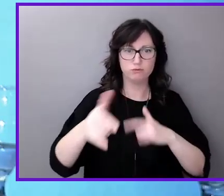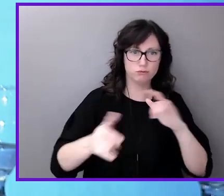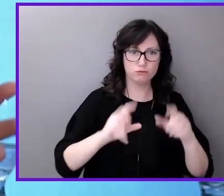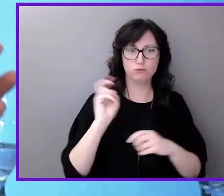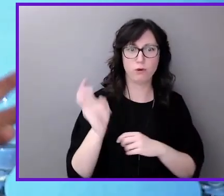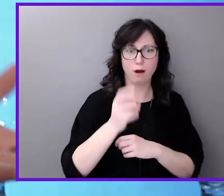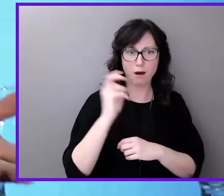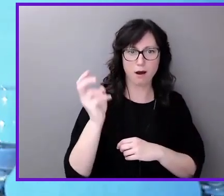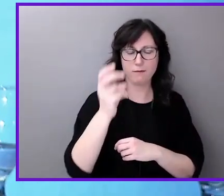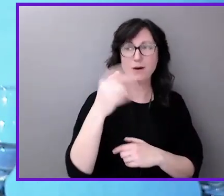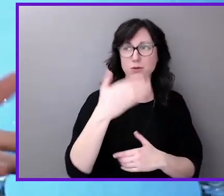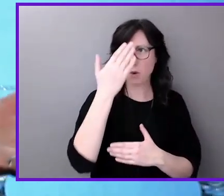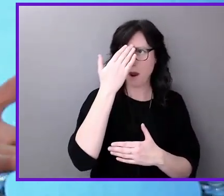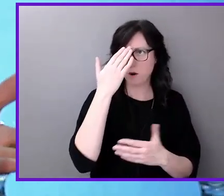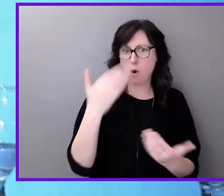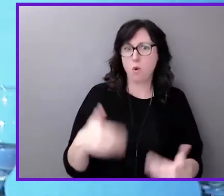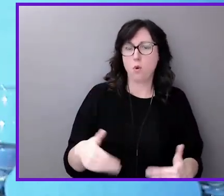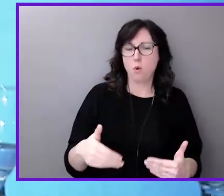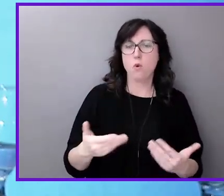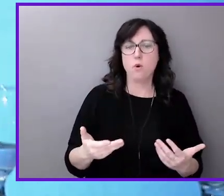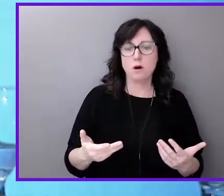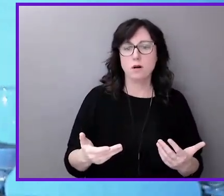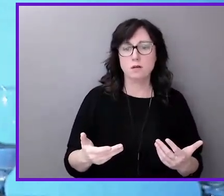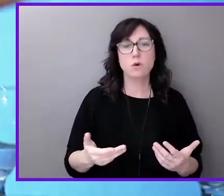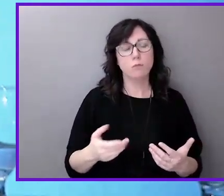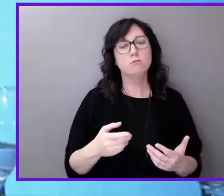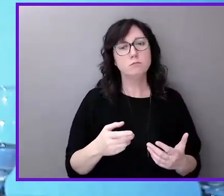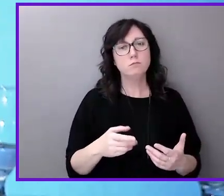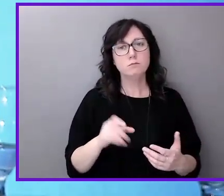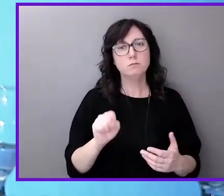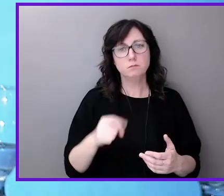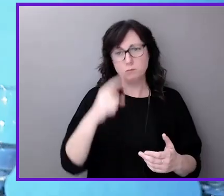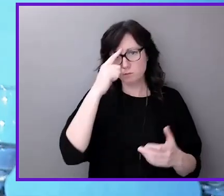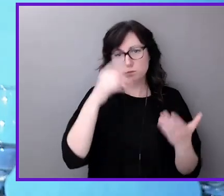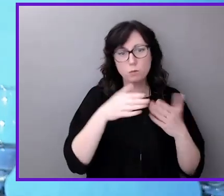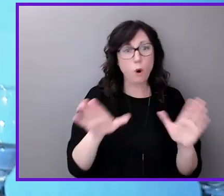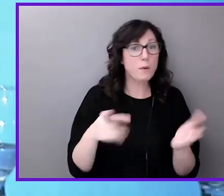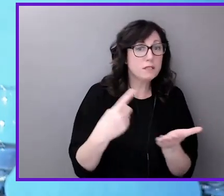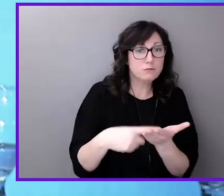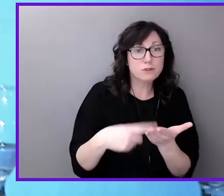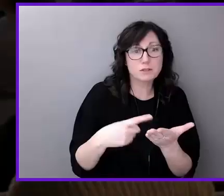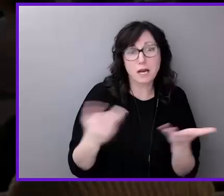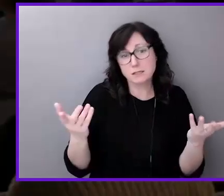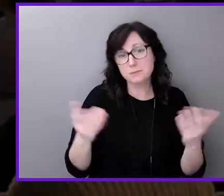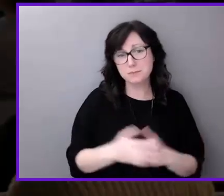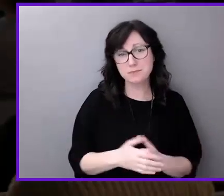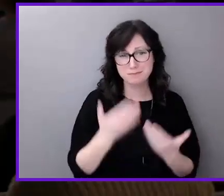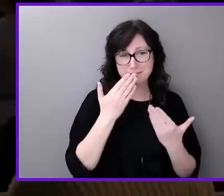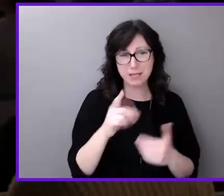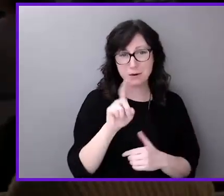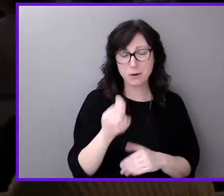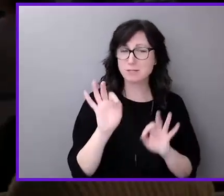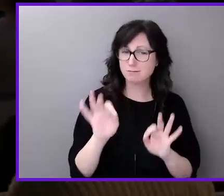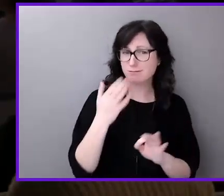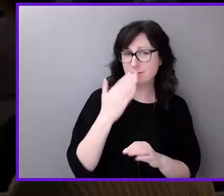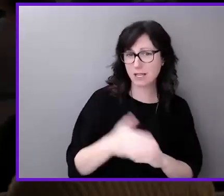So, yes, we are open to that and let’s have the conversation. Thank you for your question. It’s an invitation. Thank you so much.